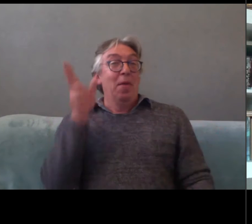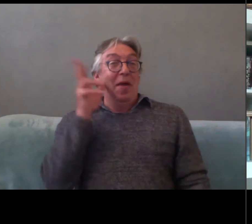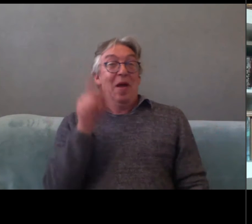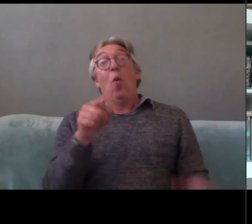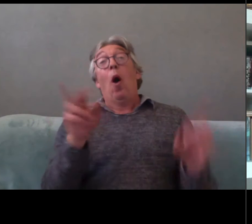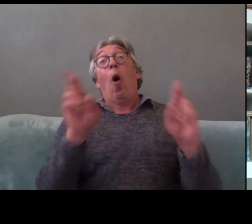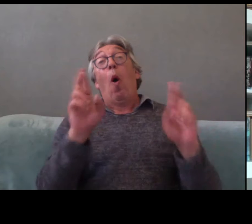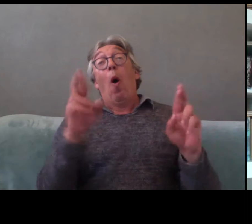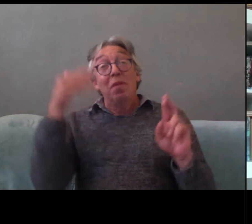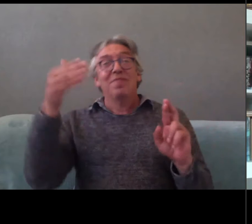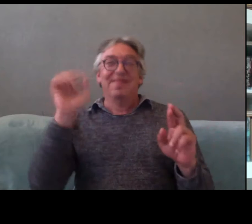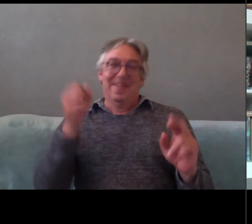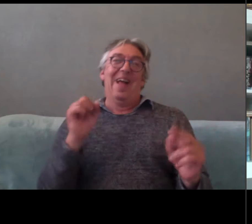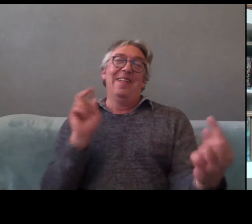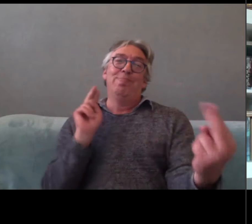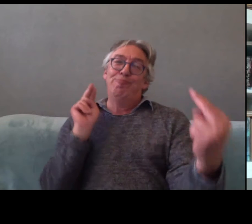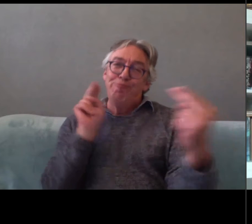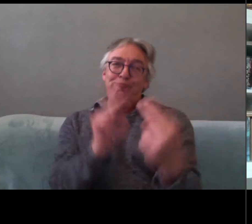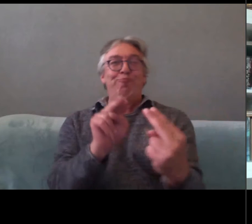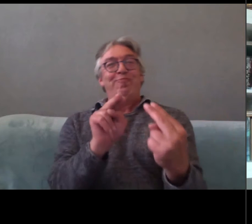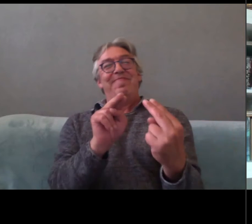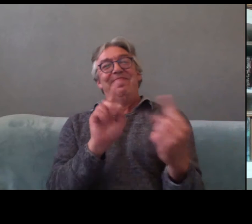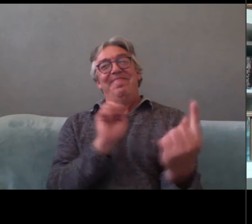So, I try to explain you about the situation in Latvia